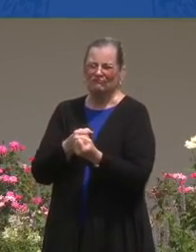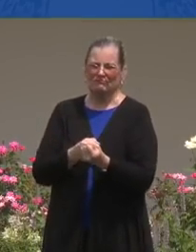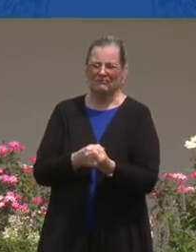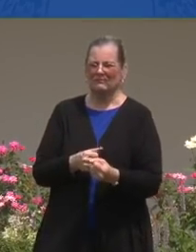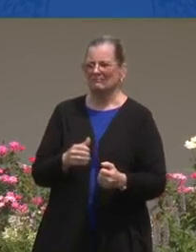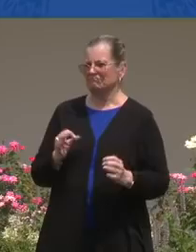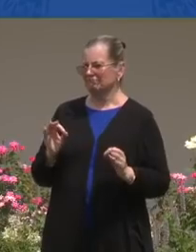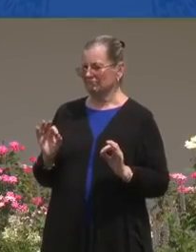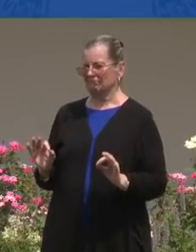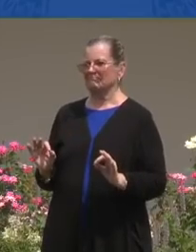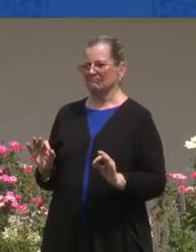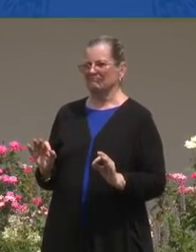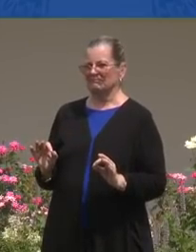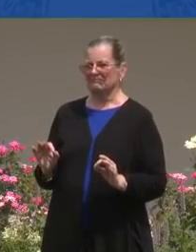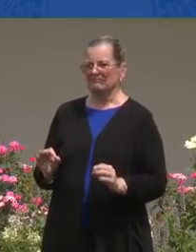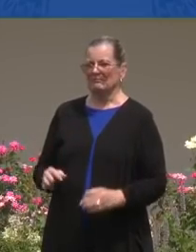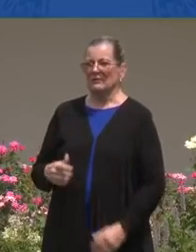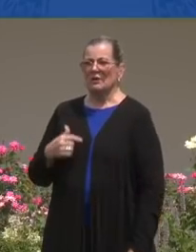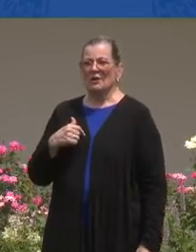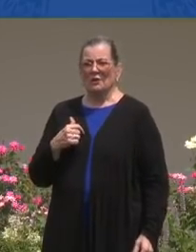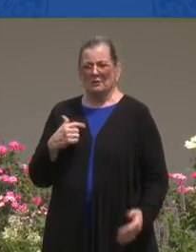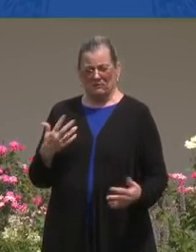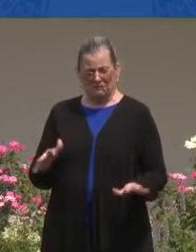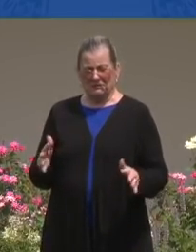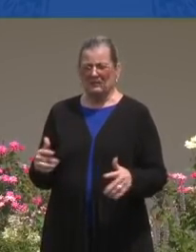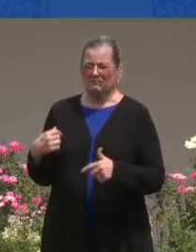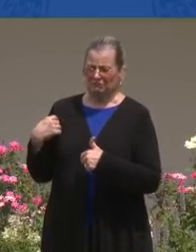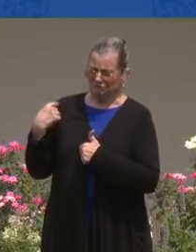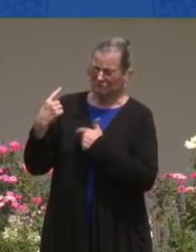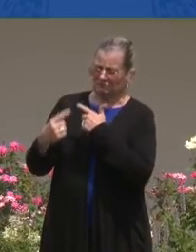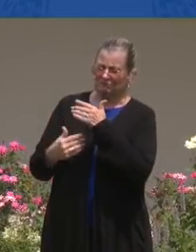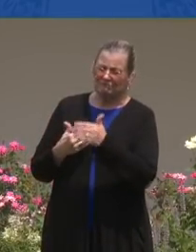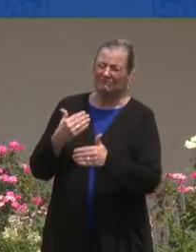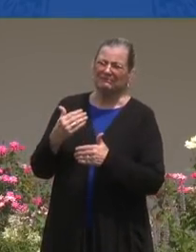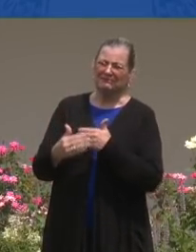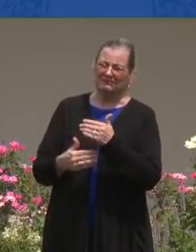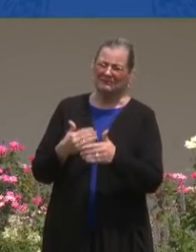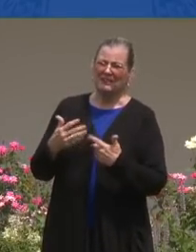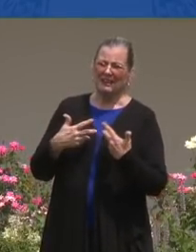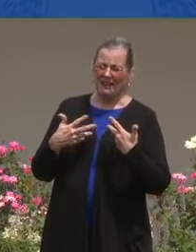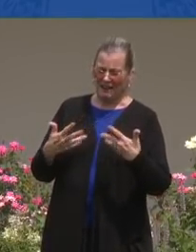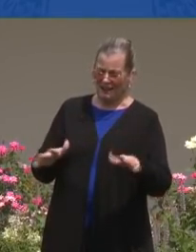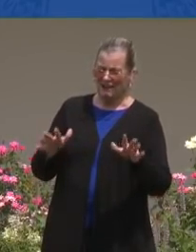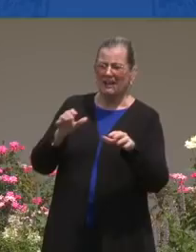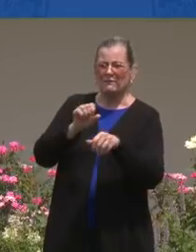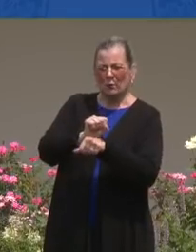We made important progress, but we still have work to do, we have to keep going to ensure that every single American